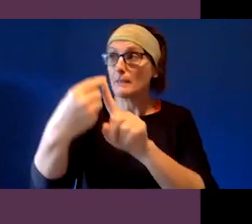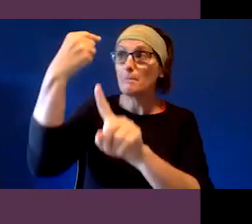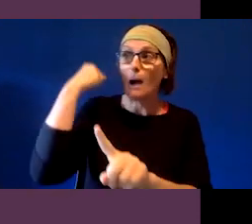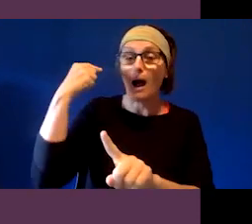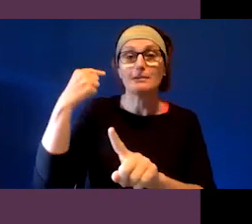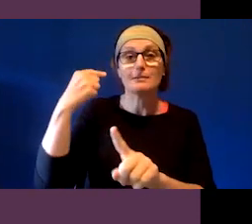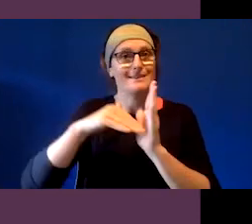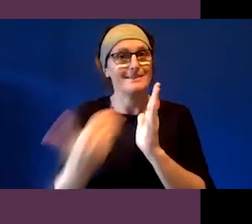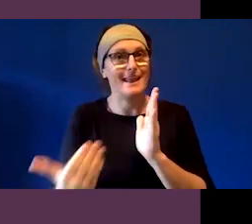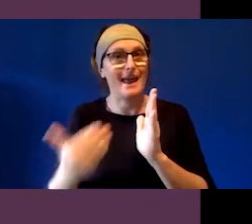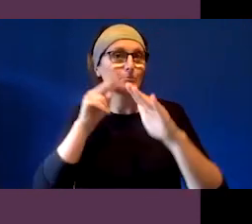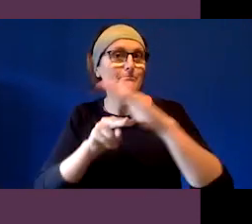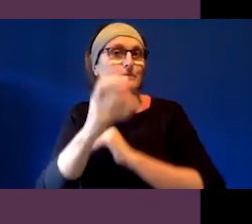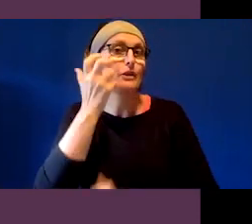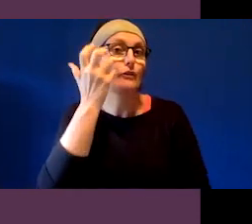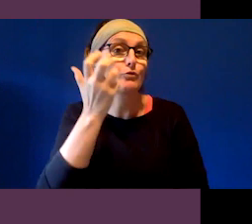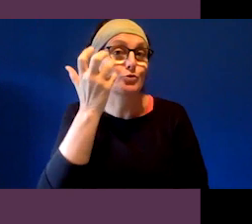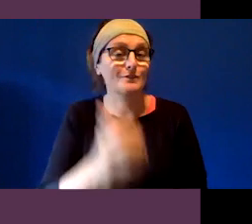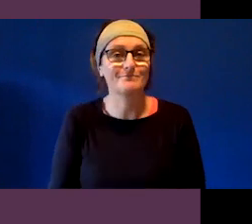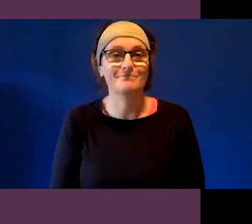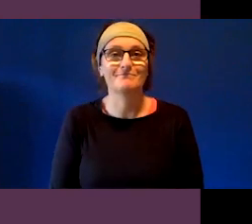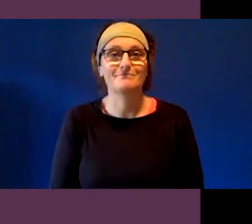I invite you to ground yourself, to place your feet on the